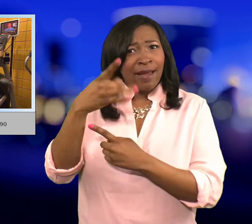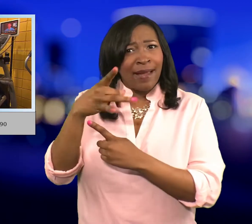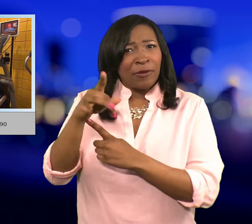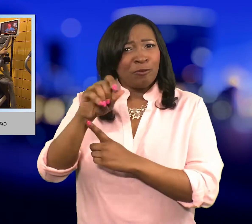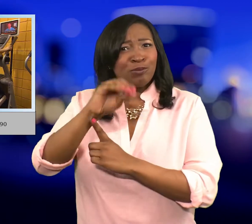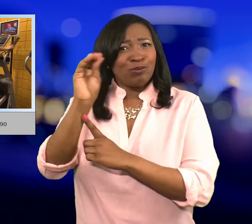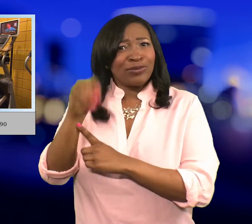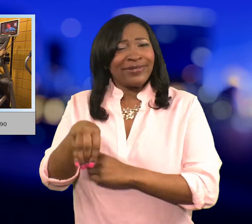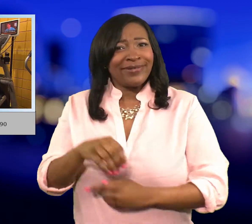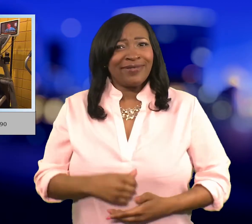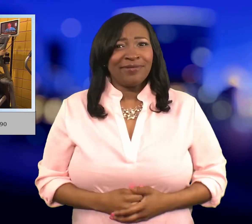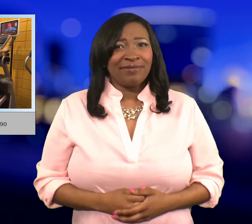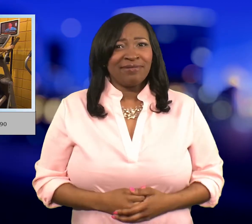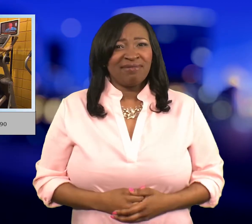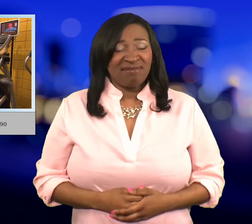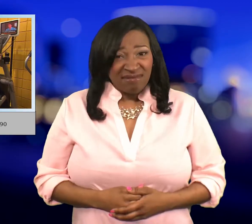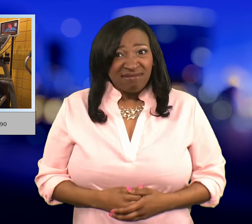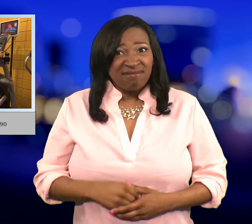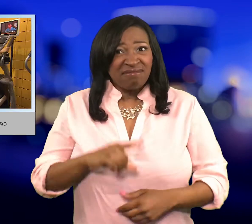by 18 percent.